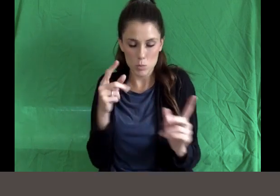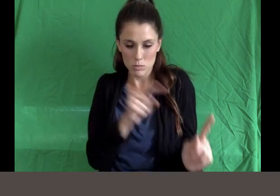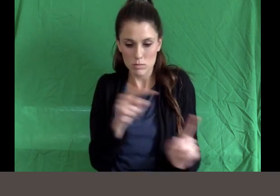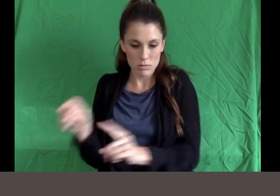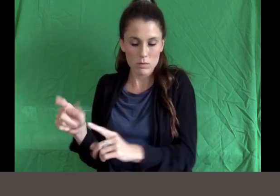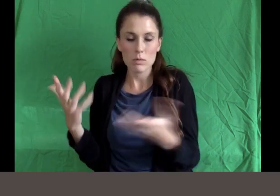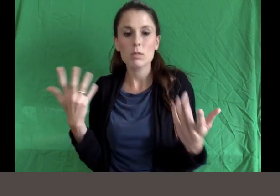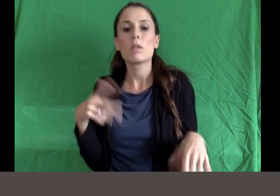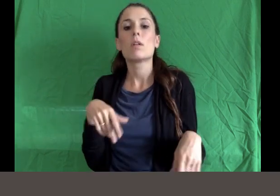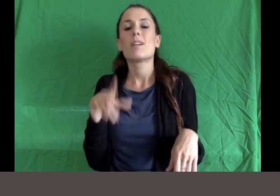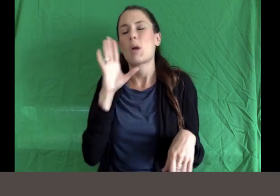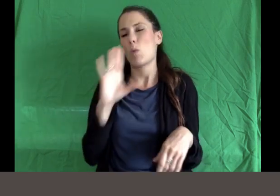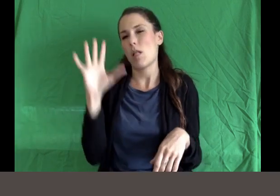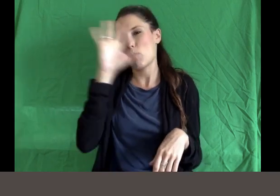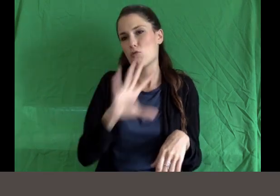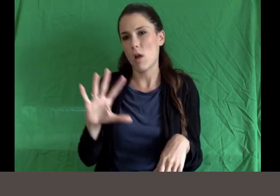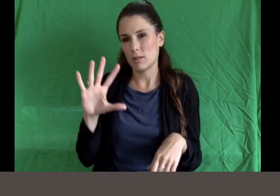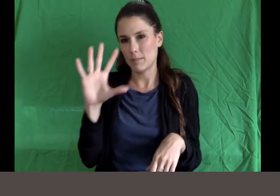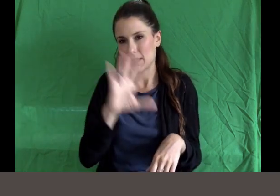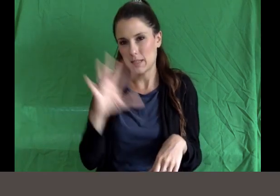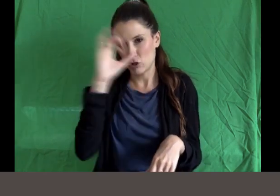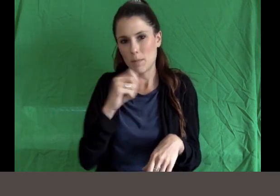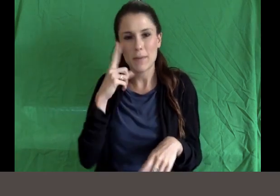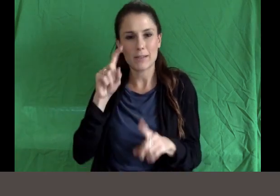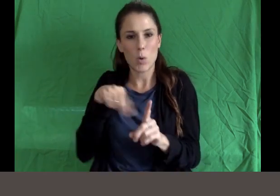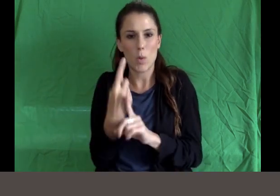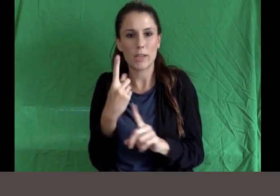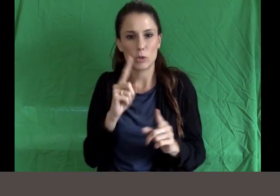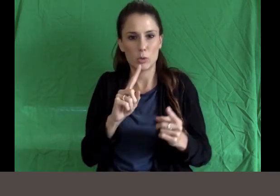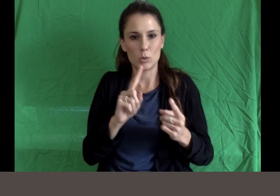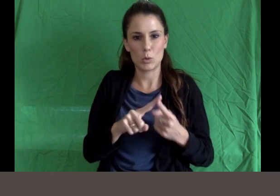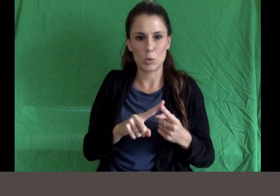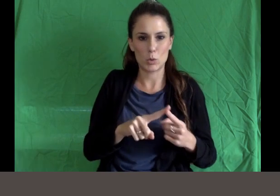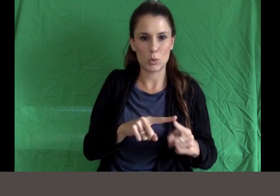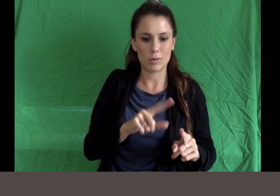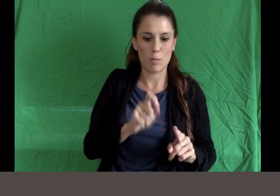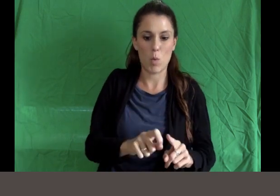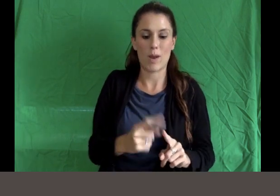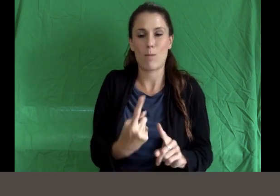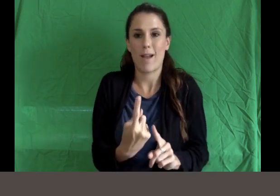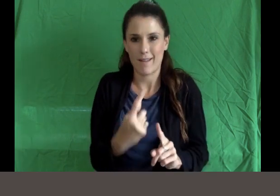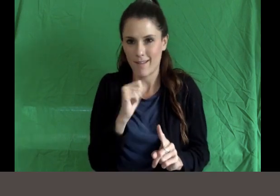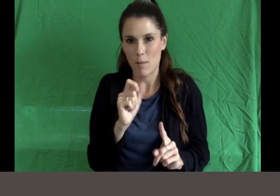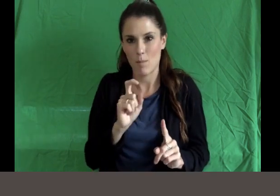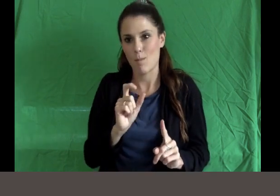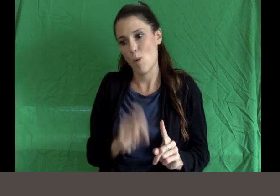because we're only going down to a single decimal point but you can see the idea here of how the